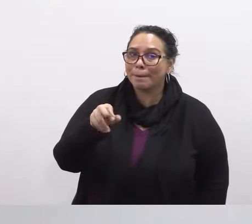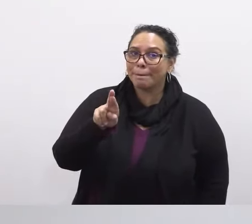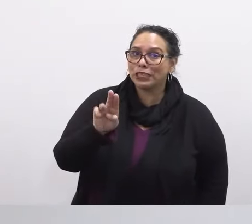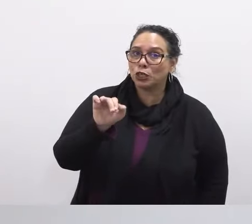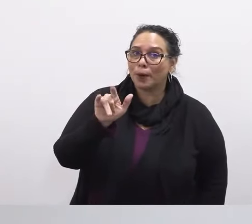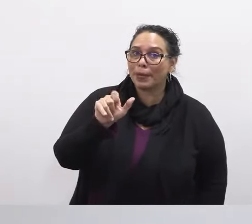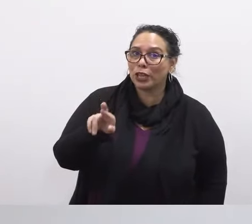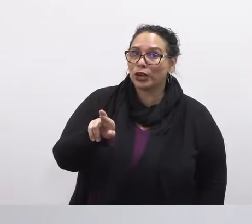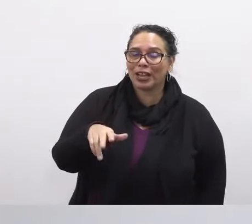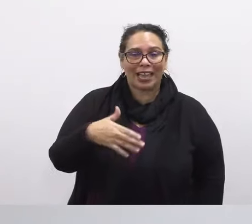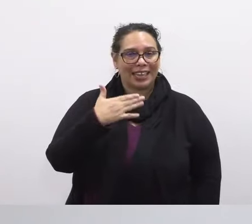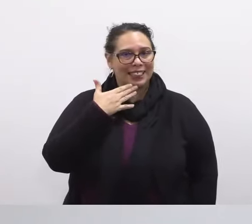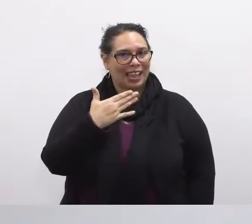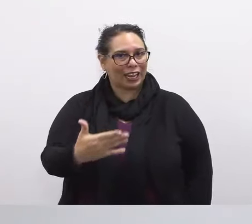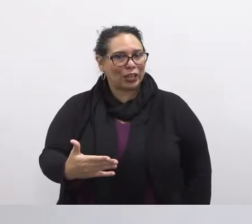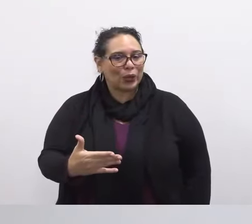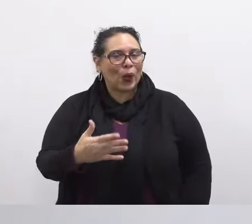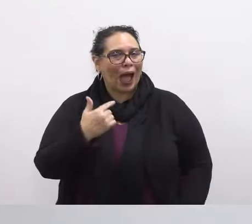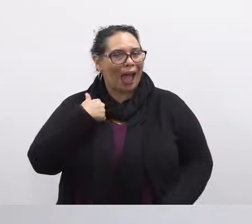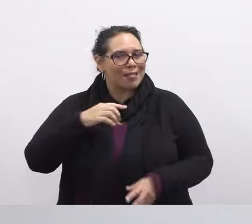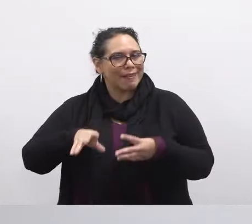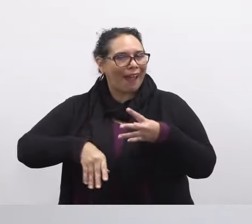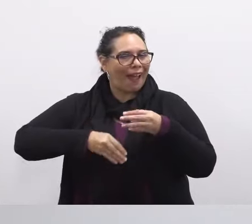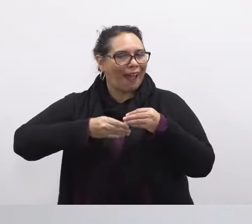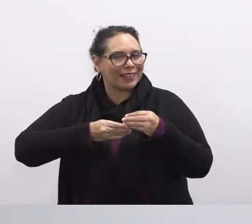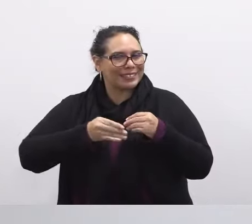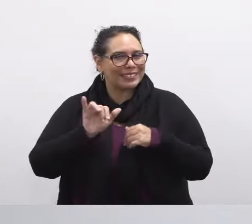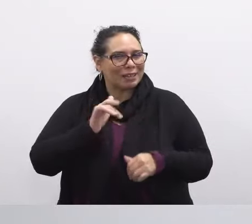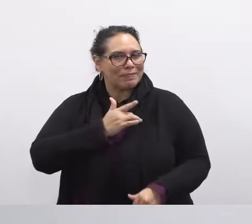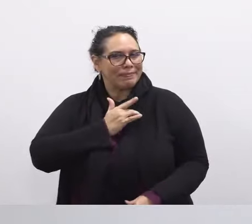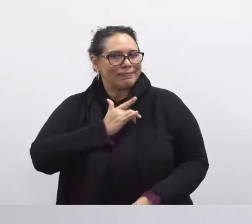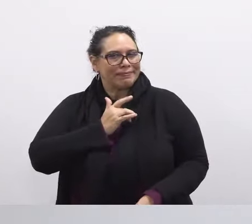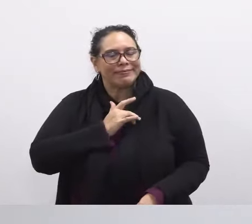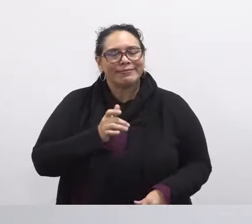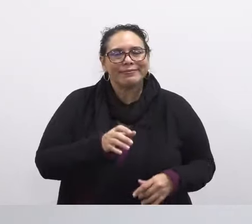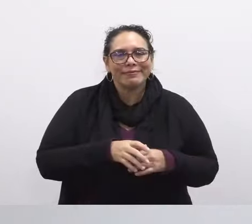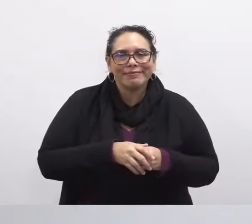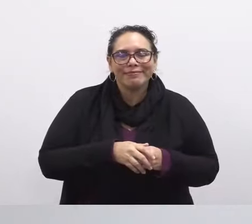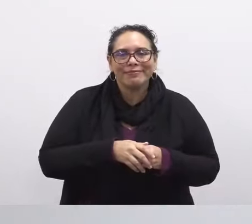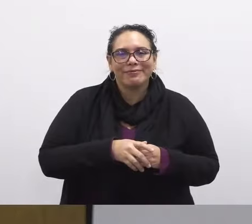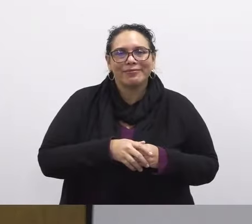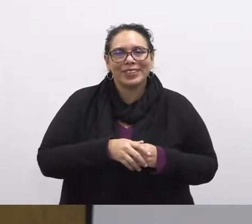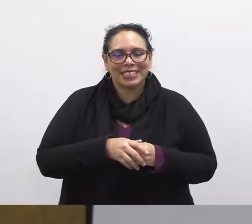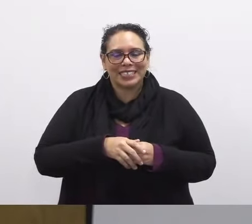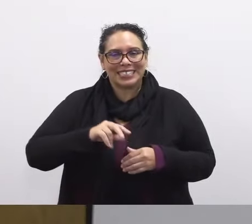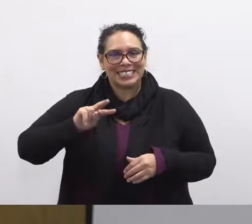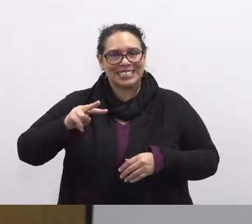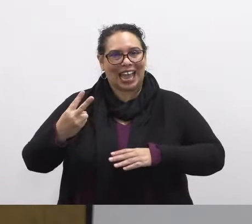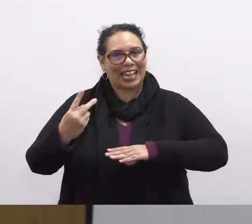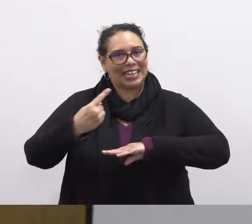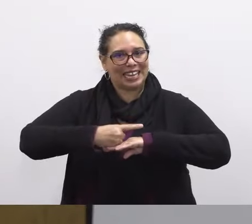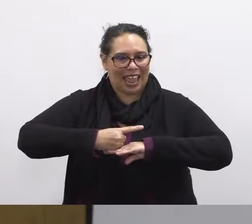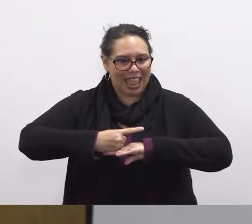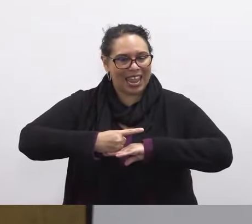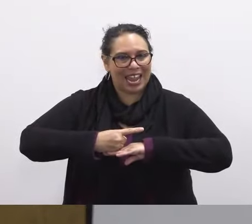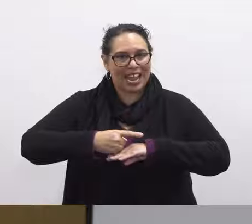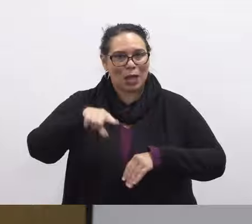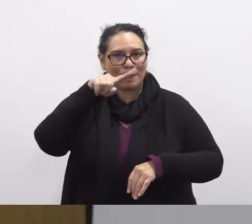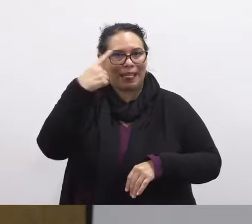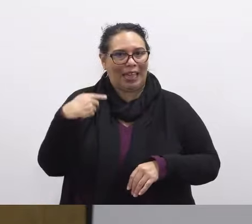Thank you, and I'll piggyback those sentiments here as we're in the second day of black history month,